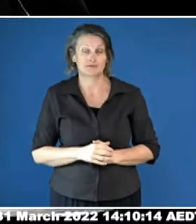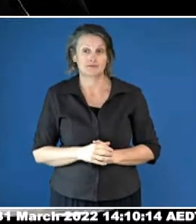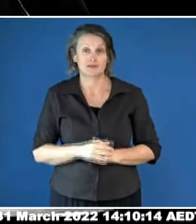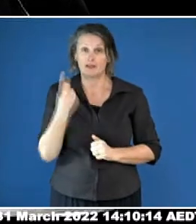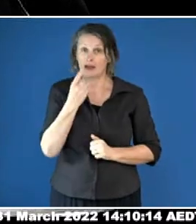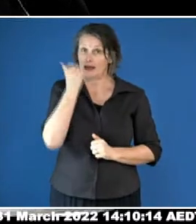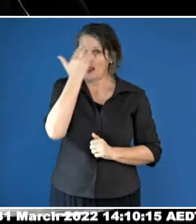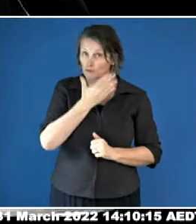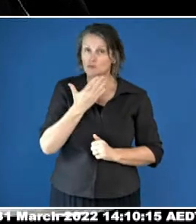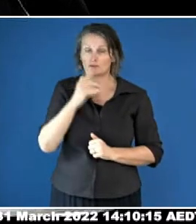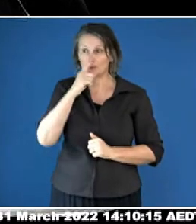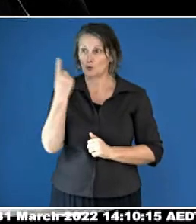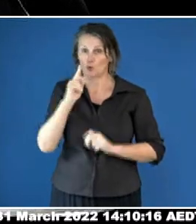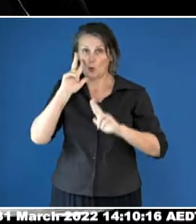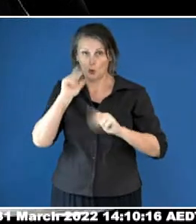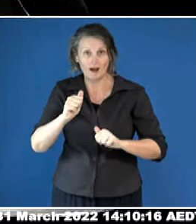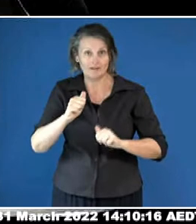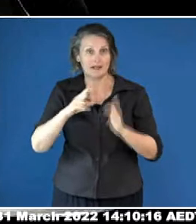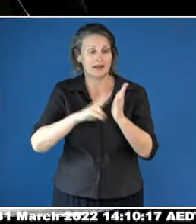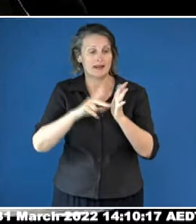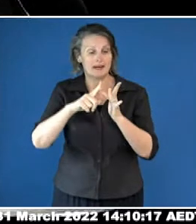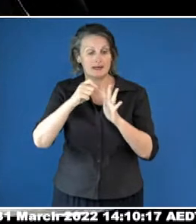custodians of Nipaluna, the land on which we are meeting today.